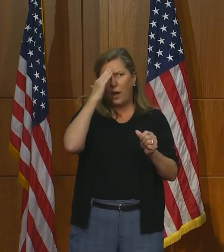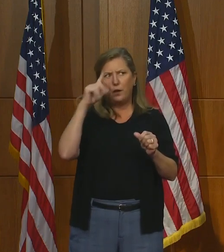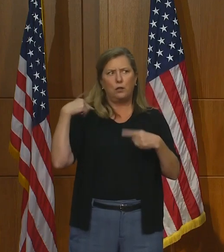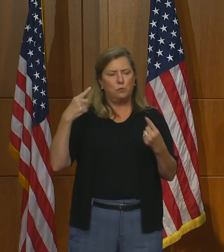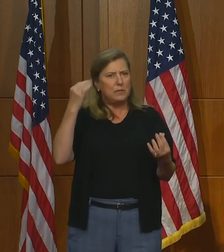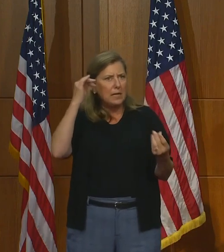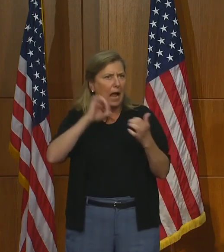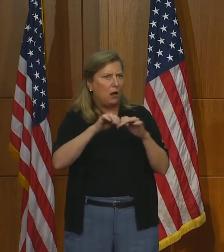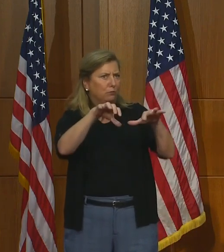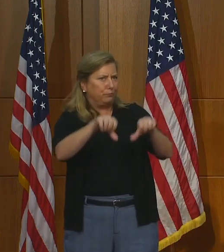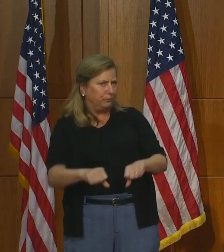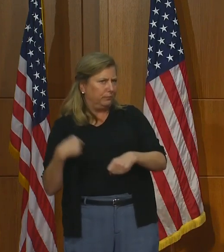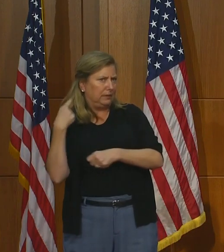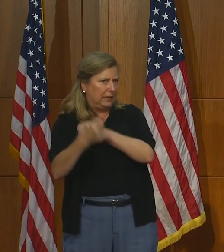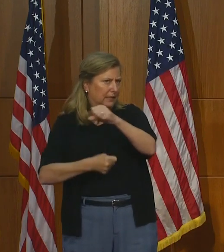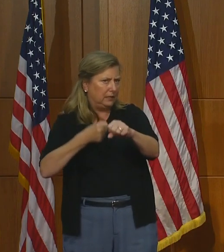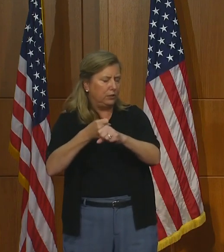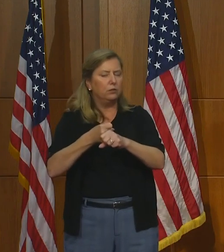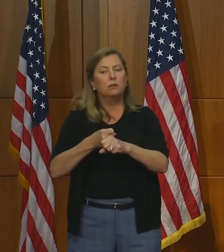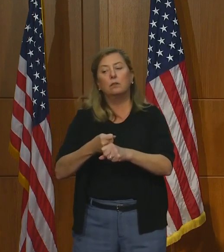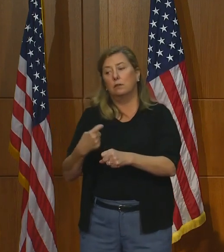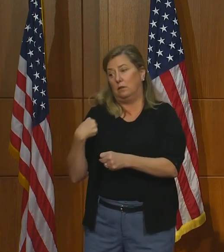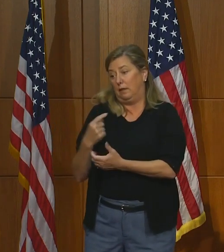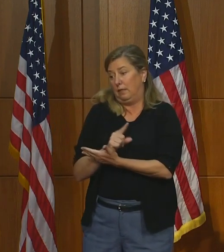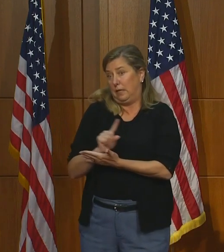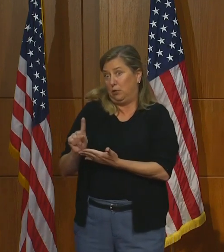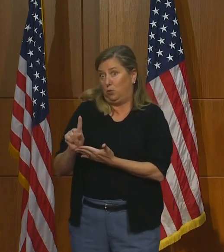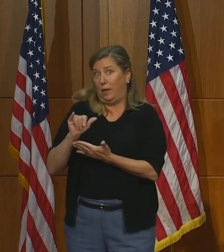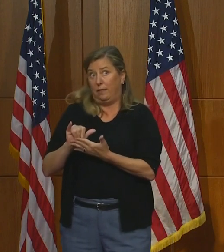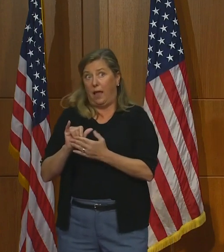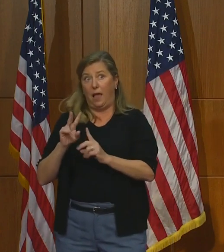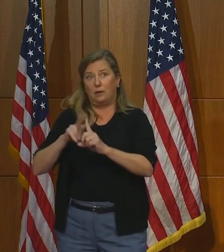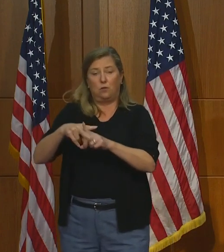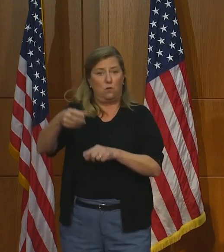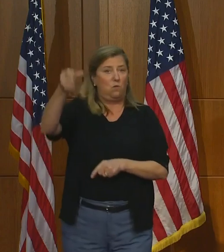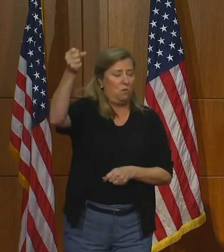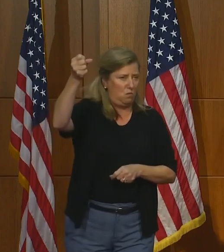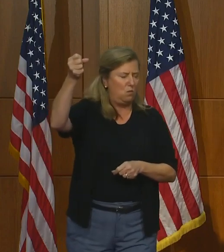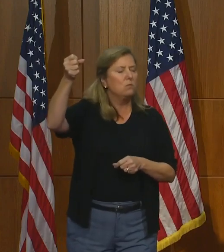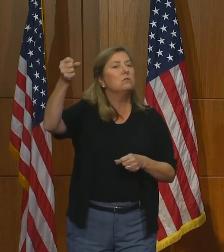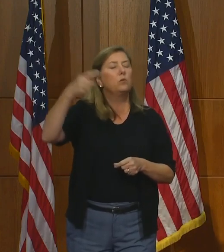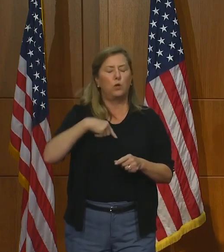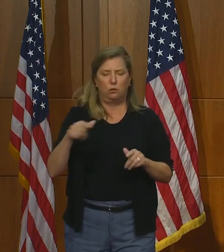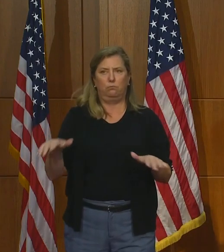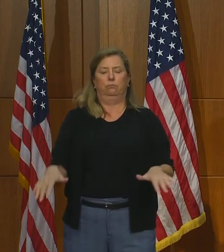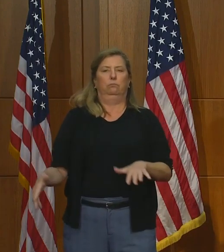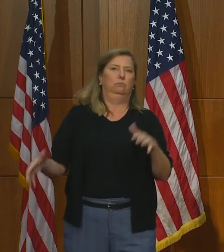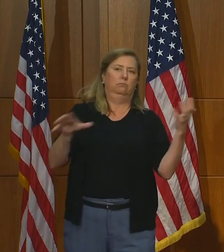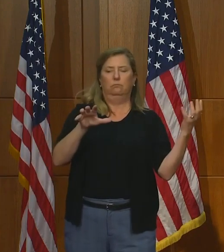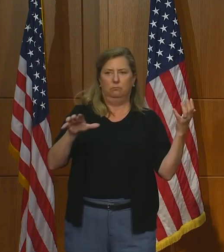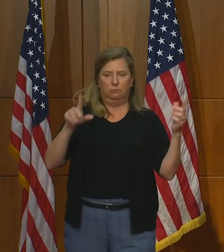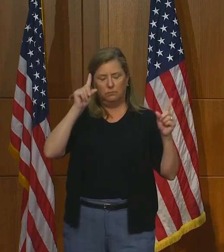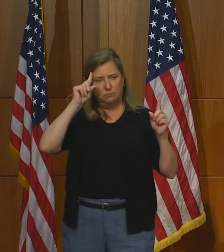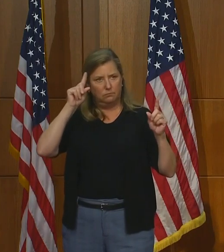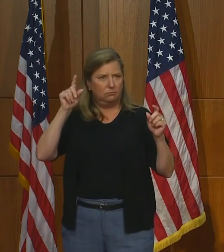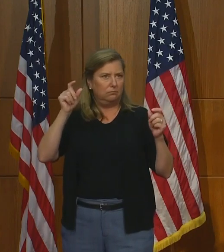KIND OF A MOVE FOR A YEAR OR MORE BUT- THIS PARTICULAR INJECTION THAT WAS FILED THIS